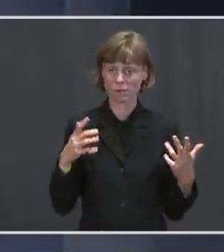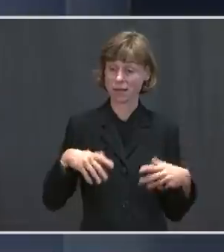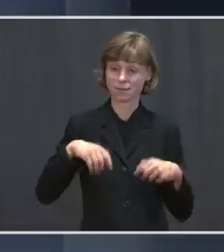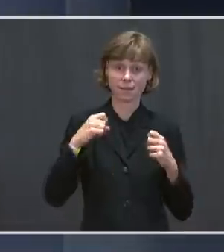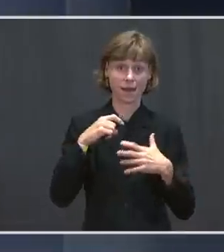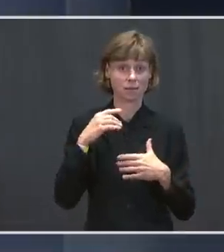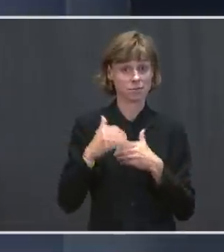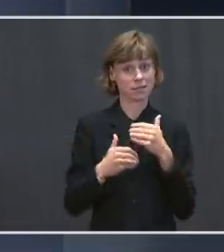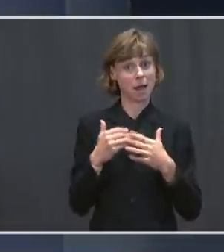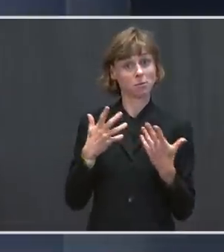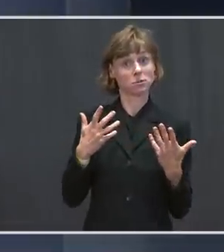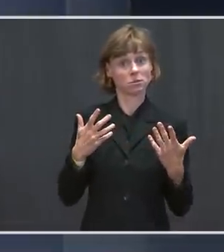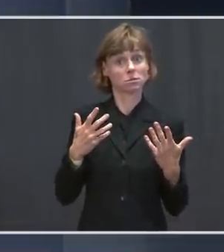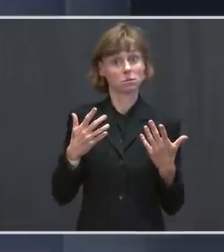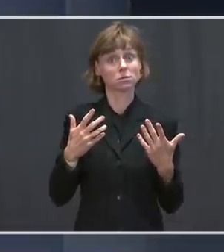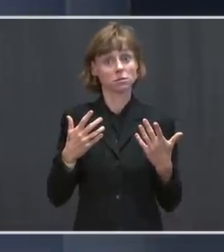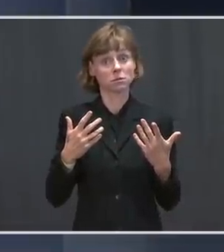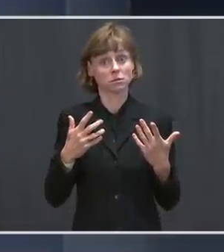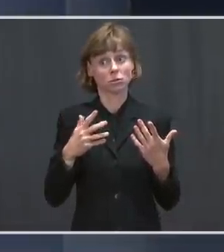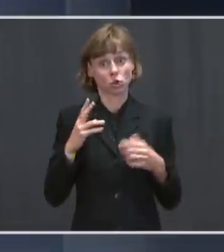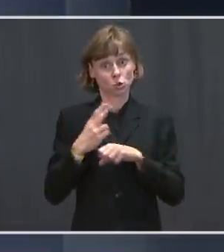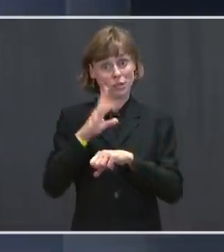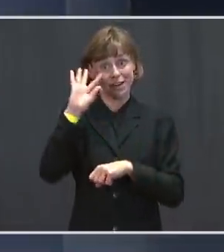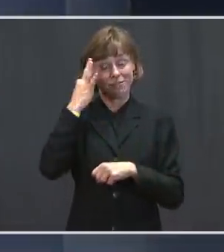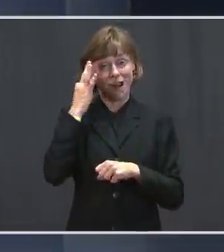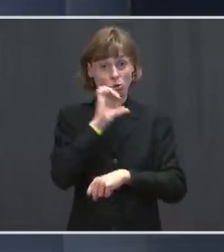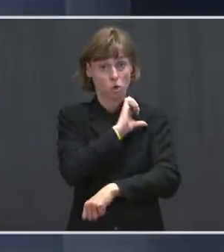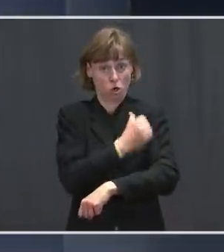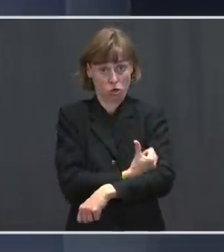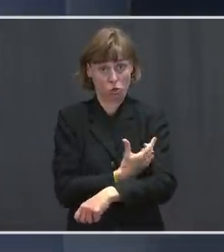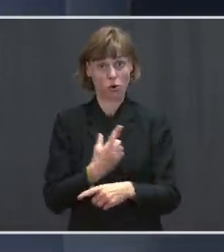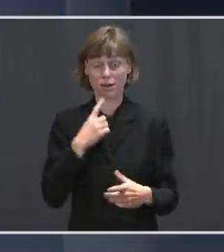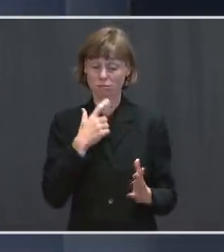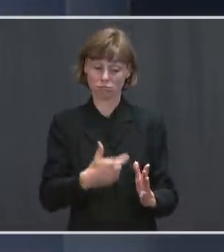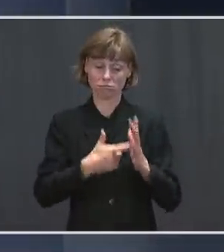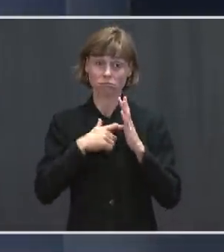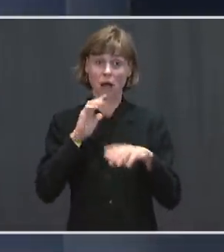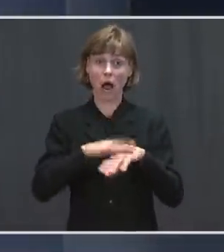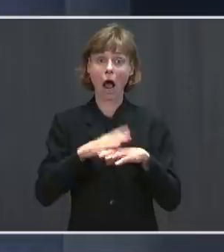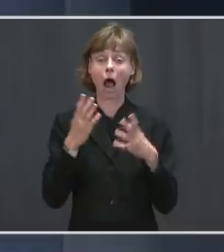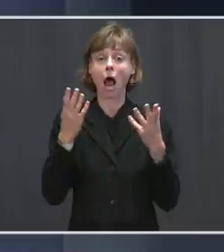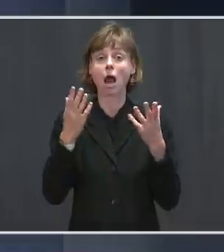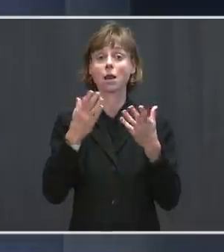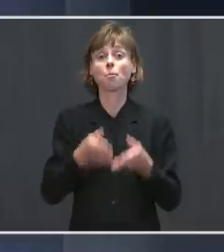that are possible through his federal authorities, including mandating them on public lands, on airplanes,